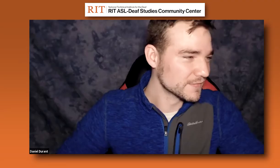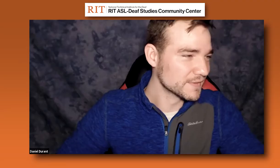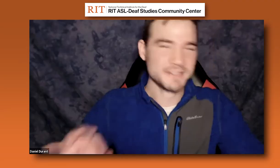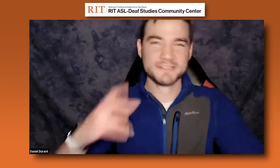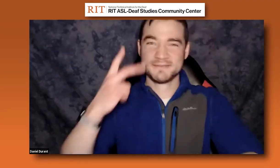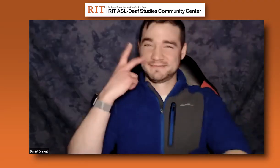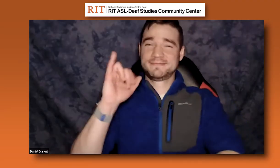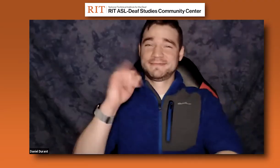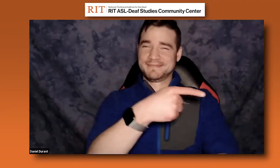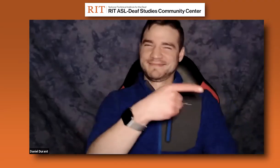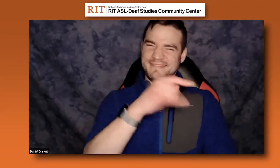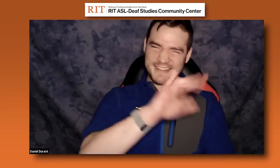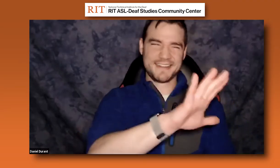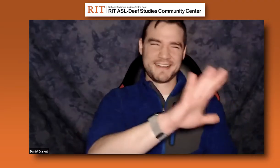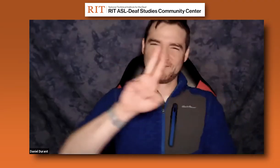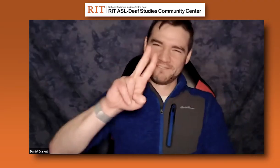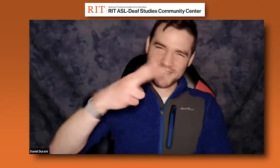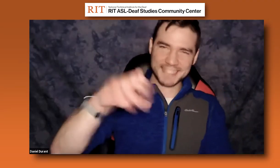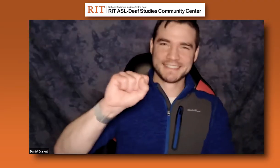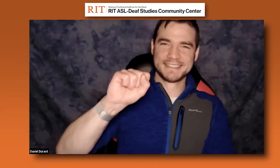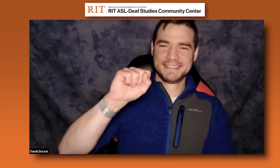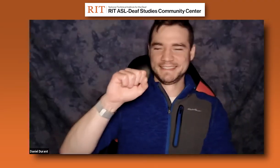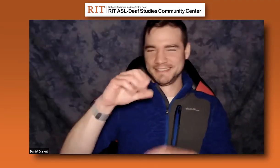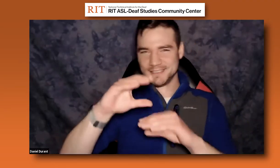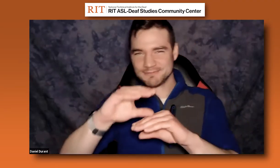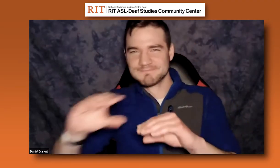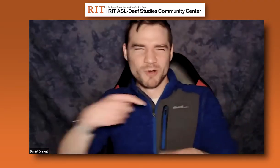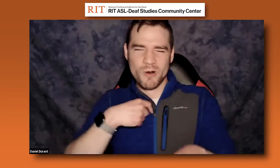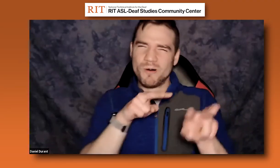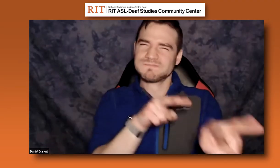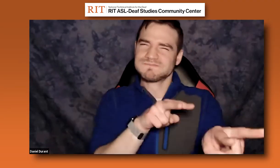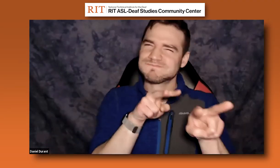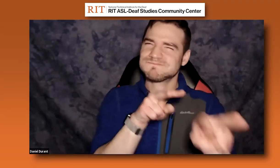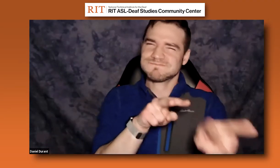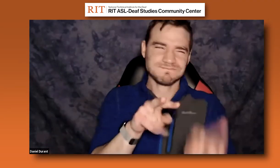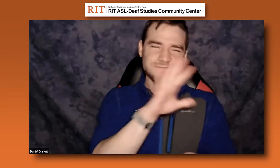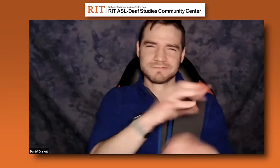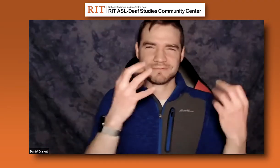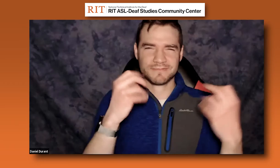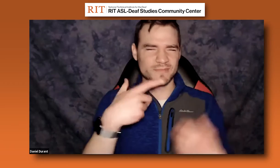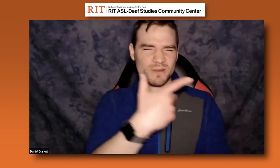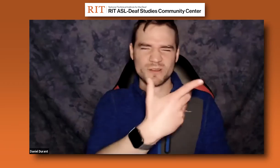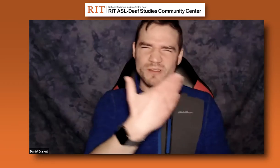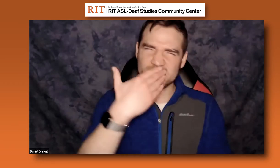So that's Ben Bahan. That was an old videotape.